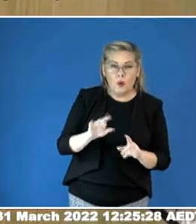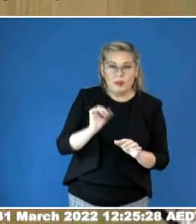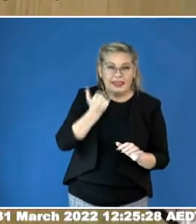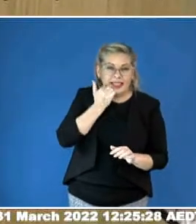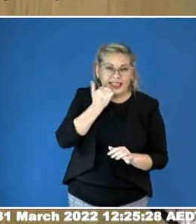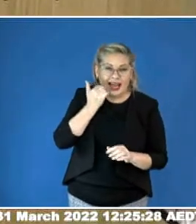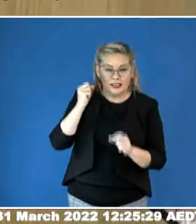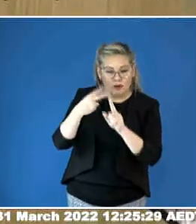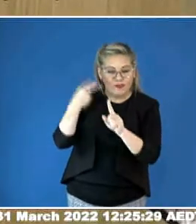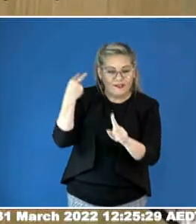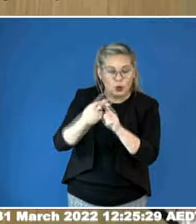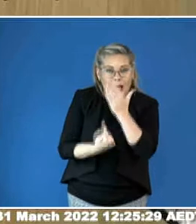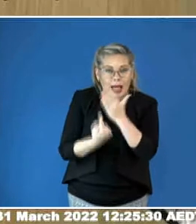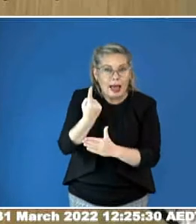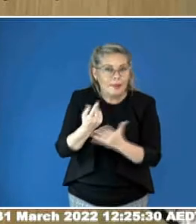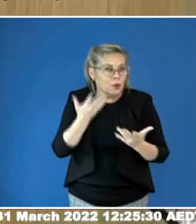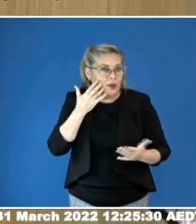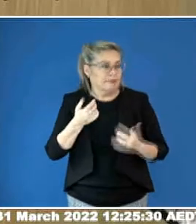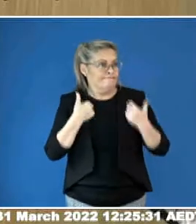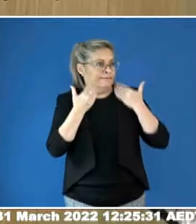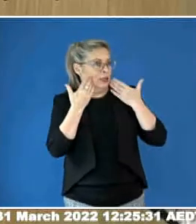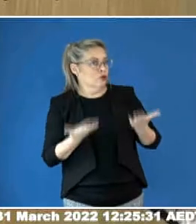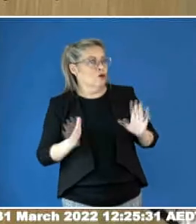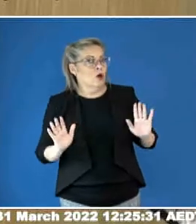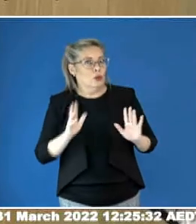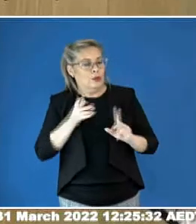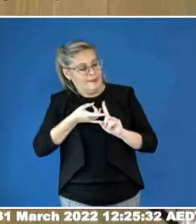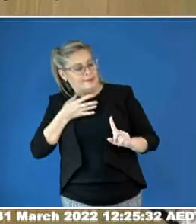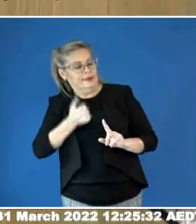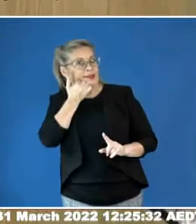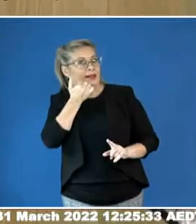I don't know the exact date of the review. Are you able to help us, Ms Fraser?